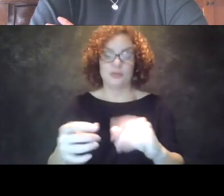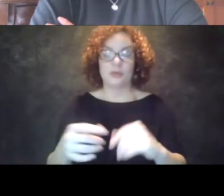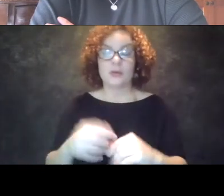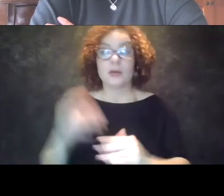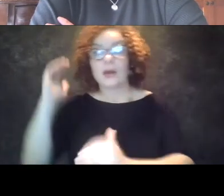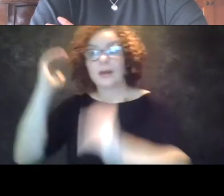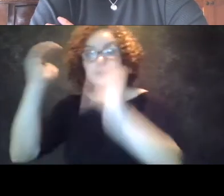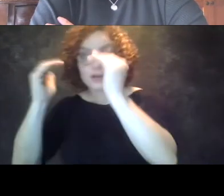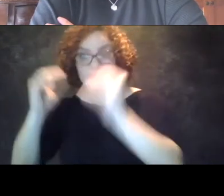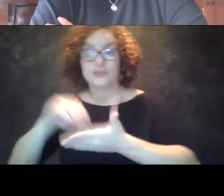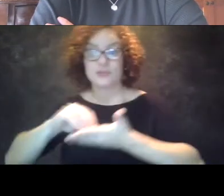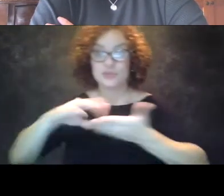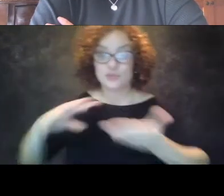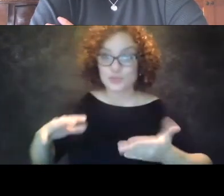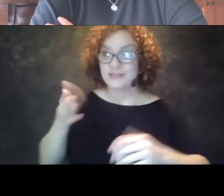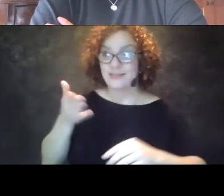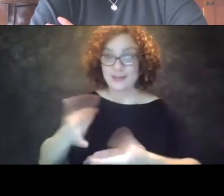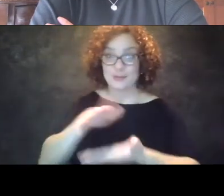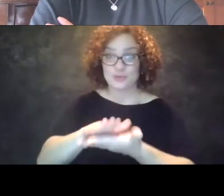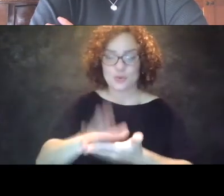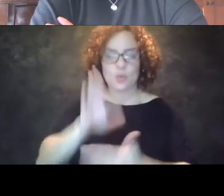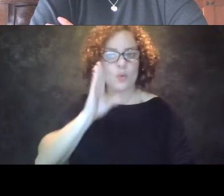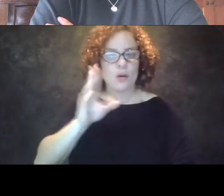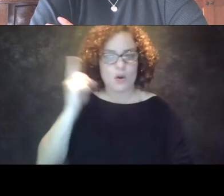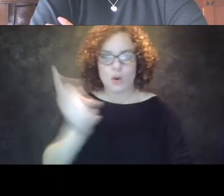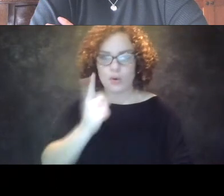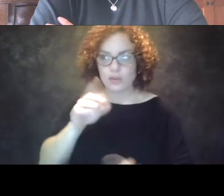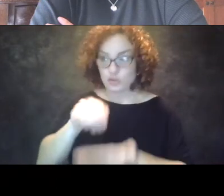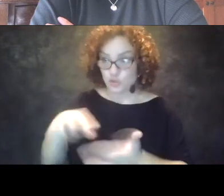be always constantly watching and listening, how adults are treating, interacting and speaking